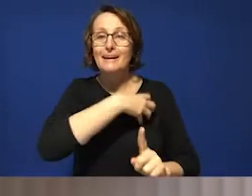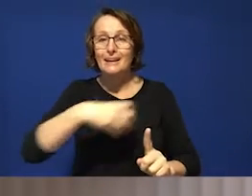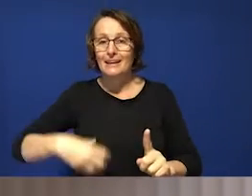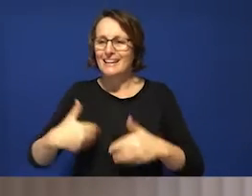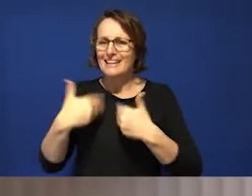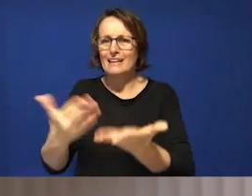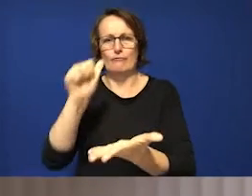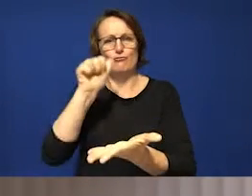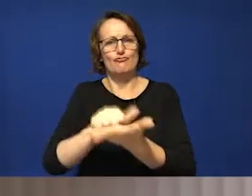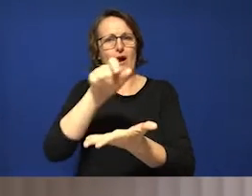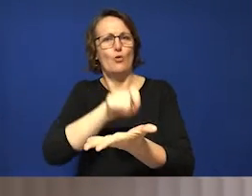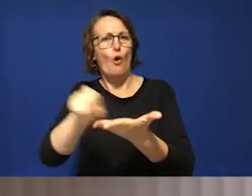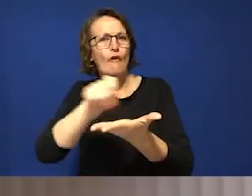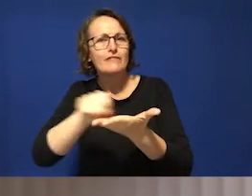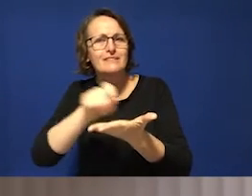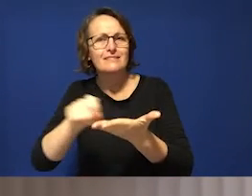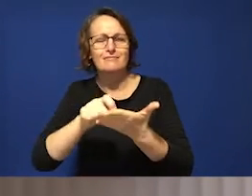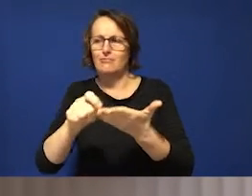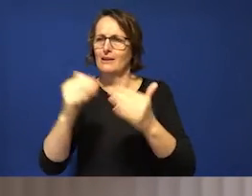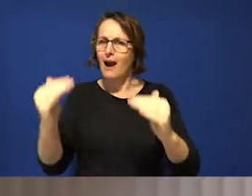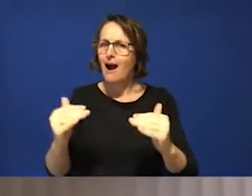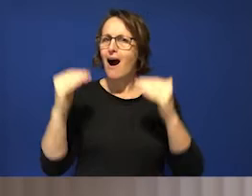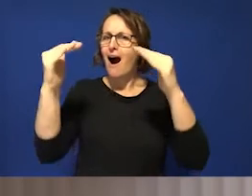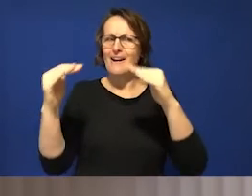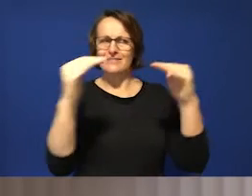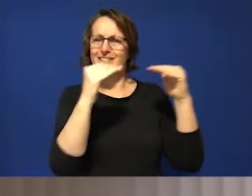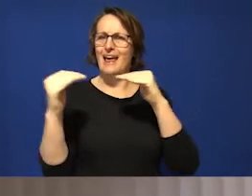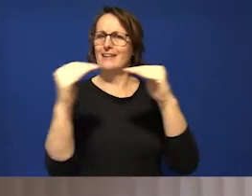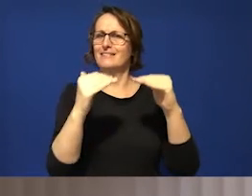that was at least to the standard that you would find